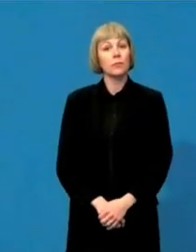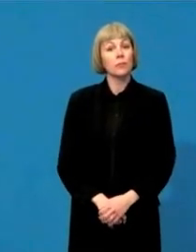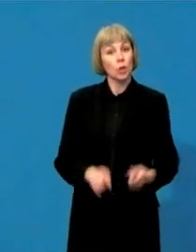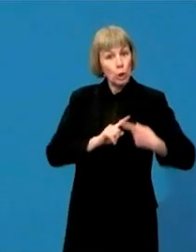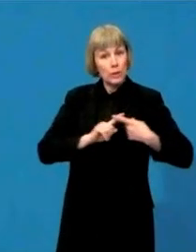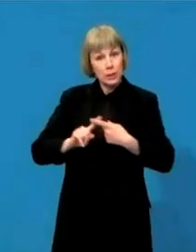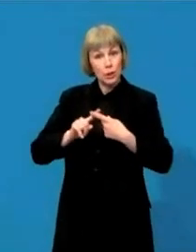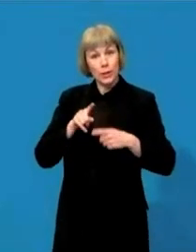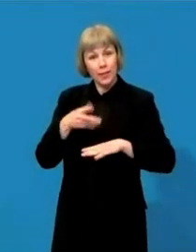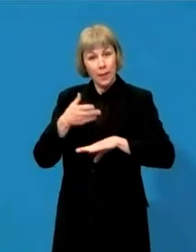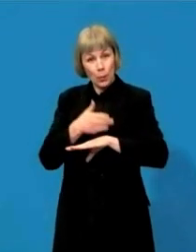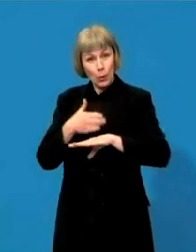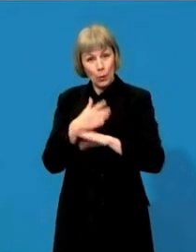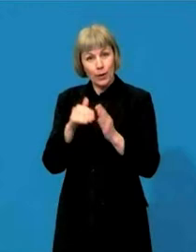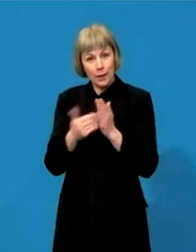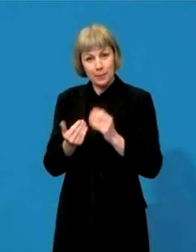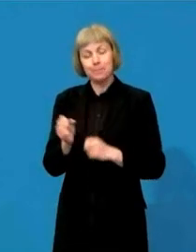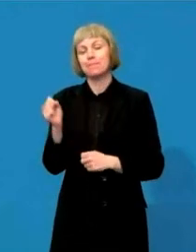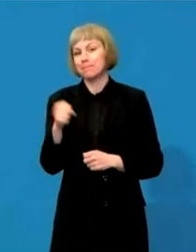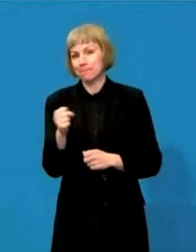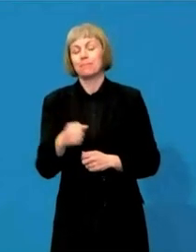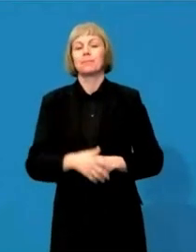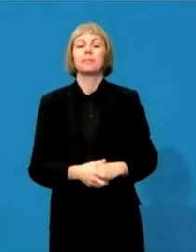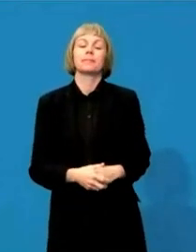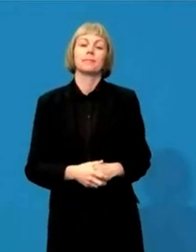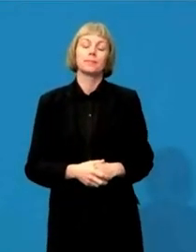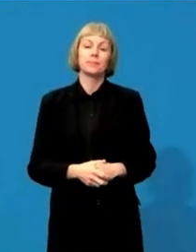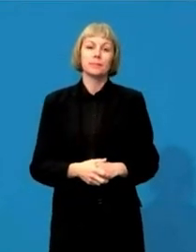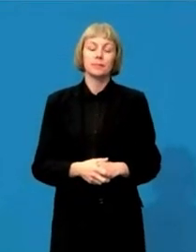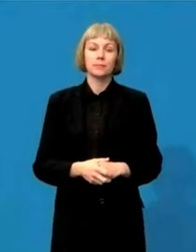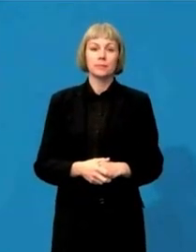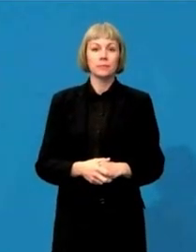Yes. Emily, could you, for the benefit of those who haven't read your statement,